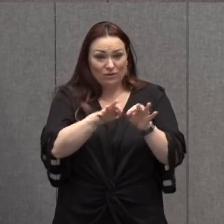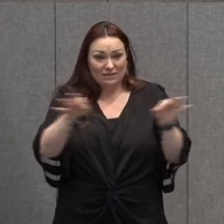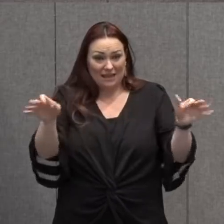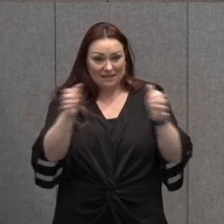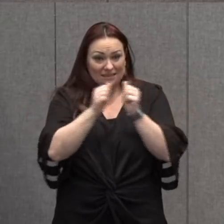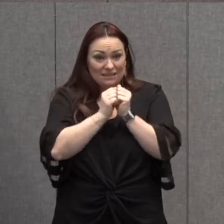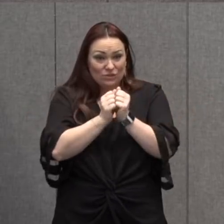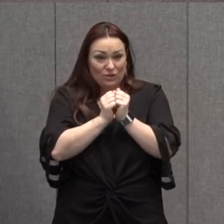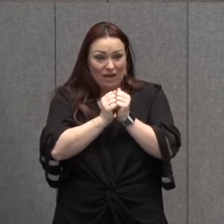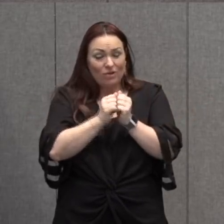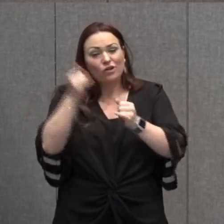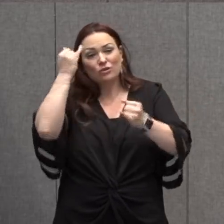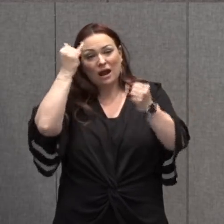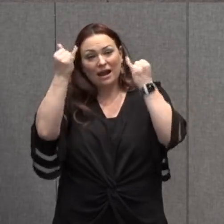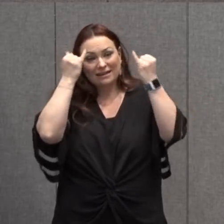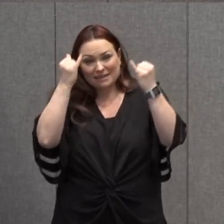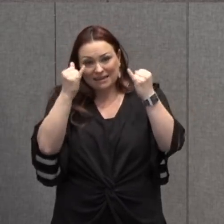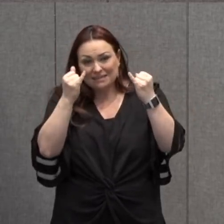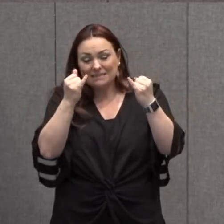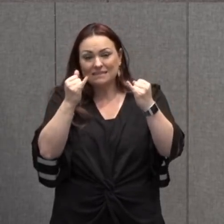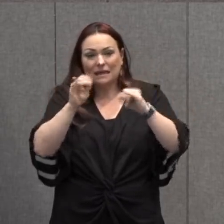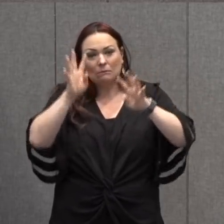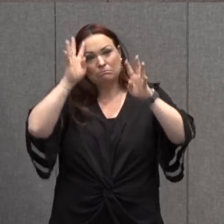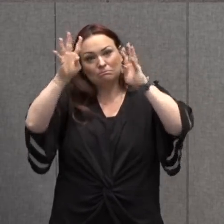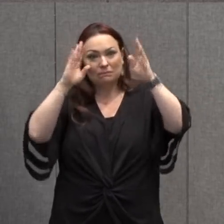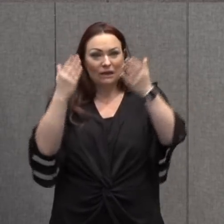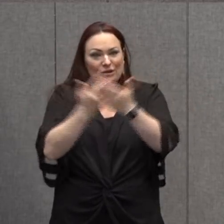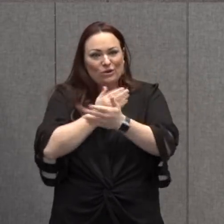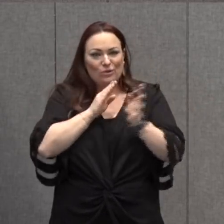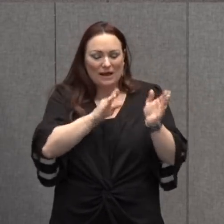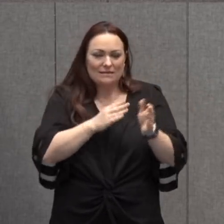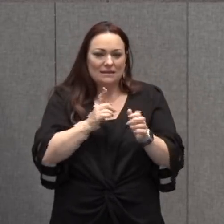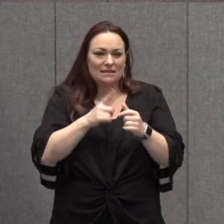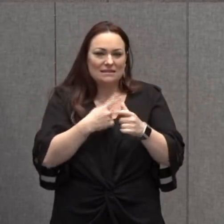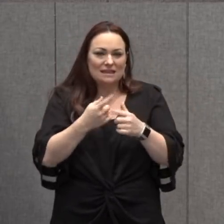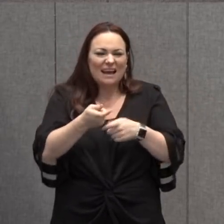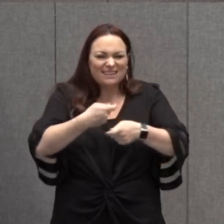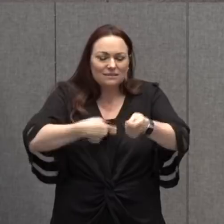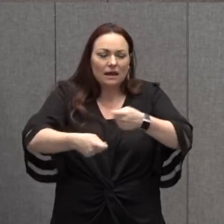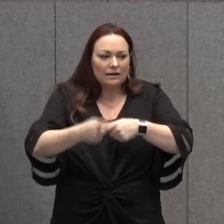and your ideas together in novel ways instead of saying it the same way over and over.